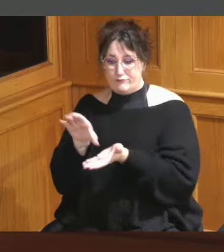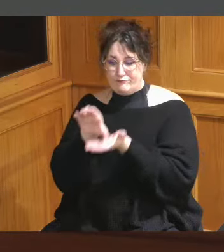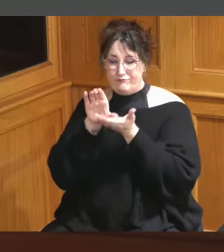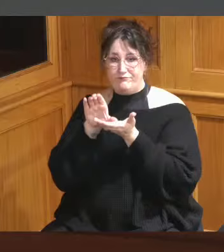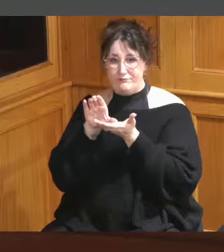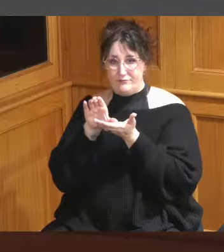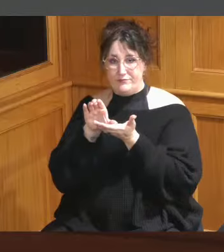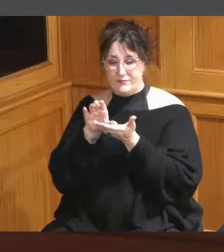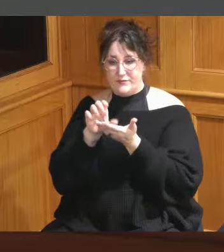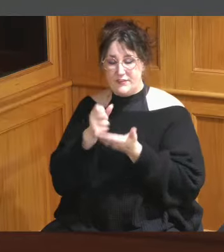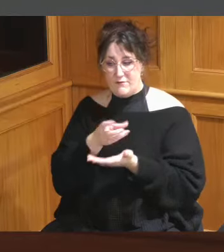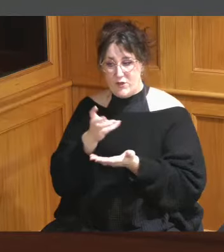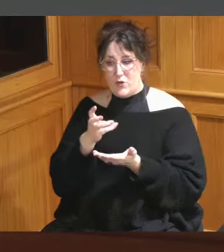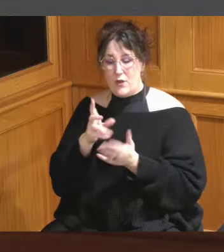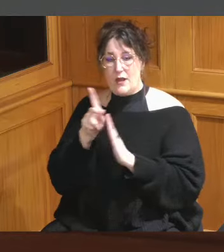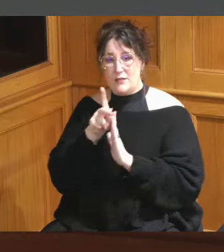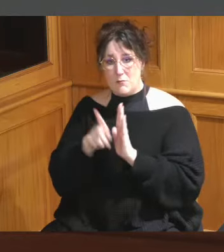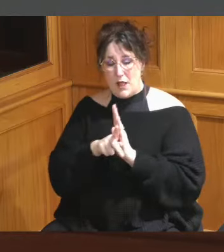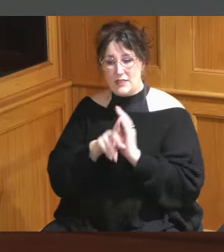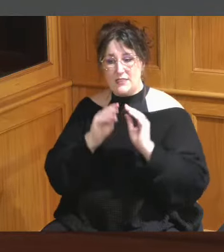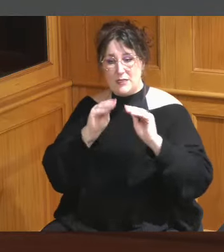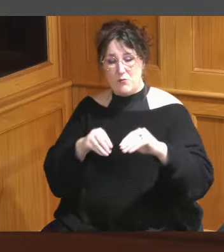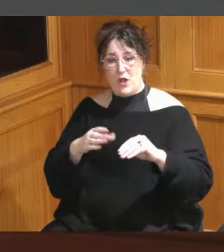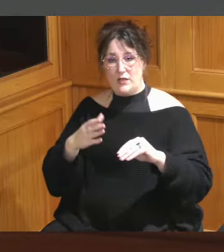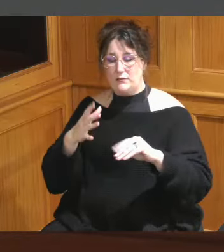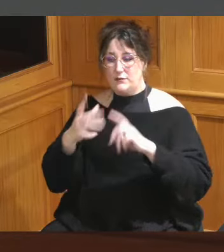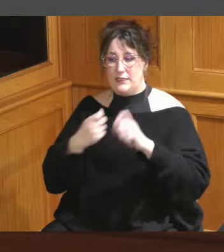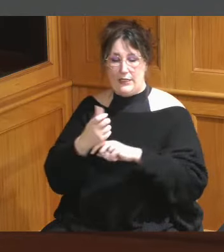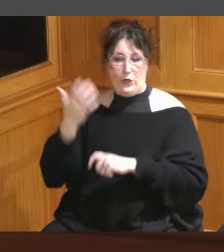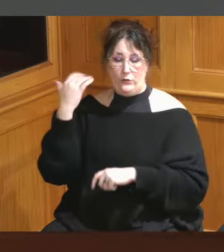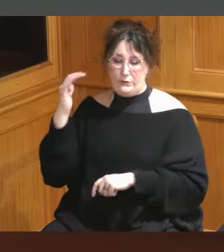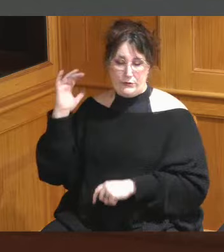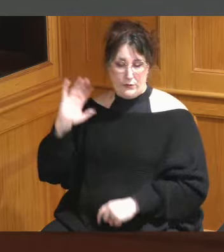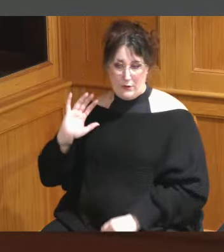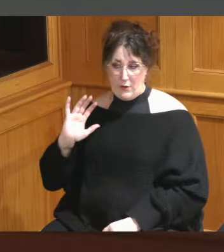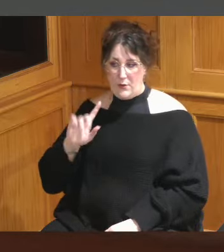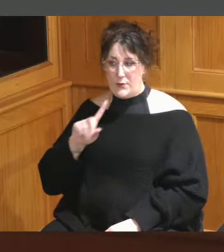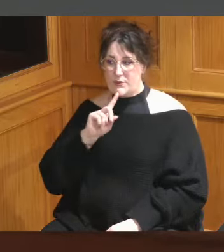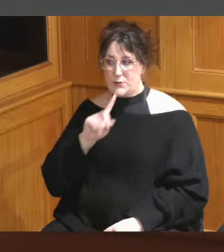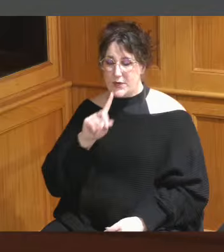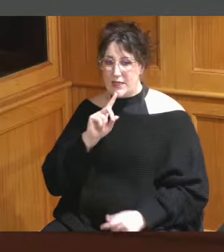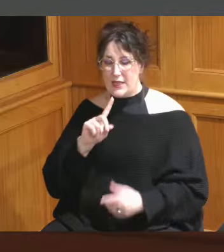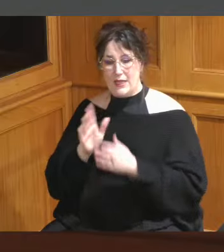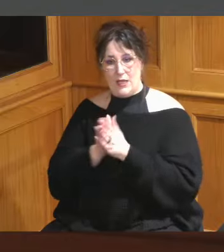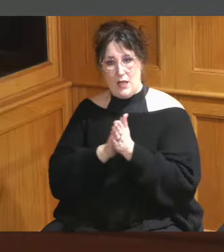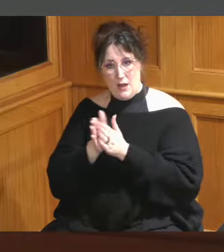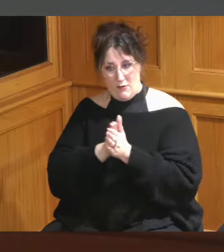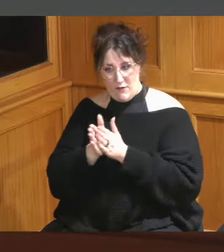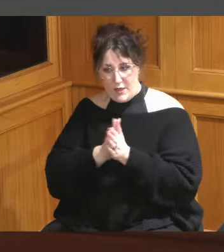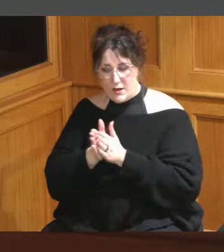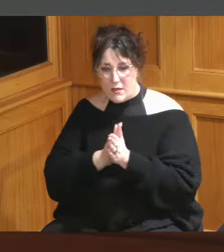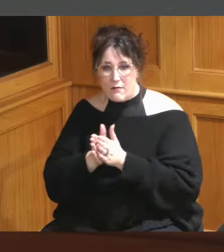and this was a policy that was put in place years ago that was a really innovative way of trying to